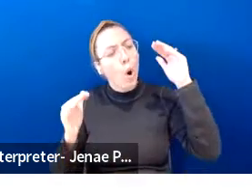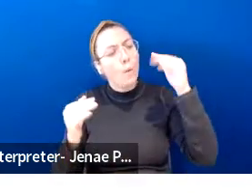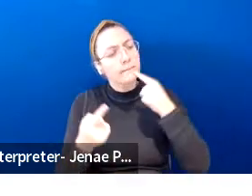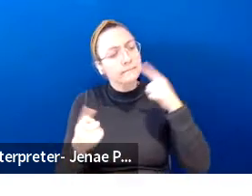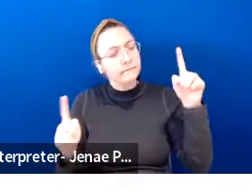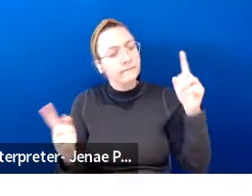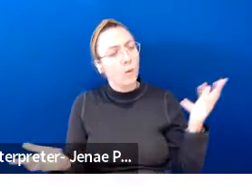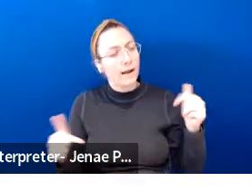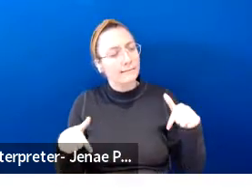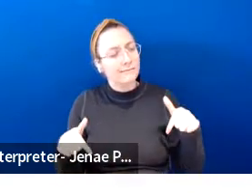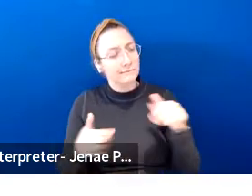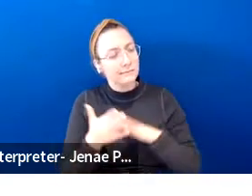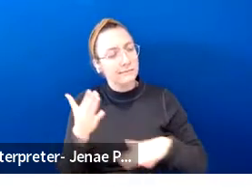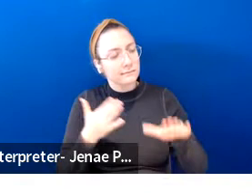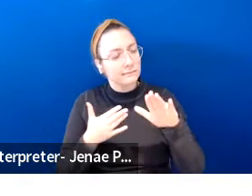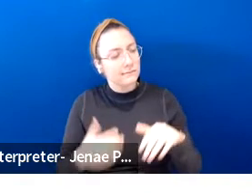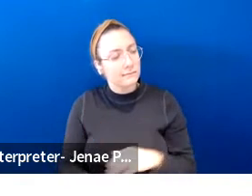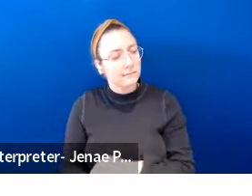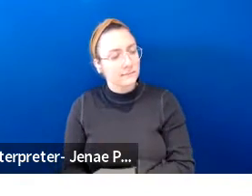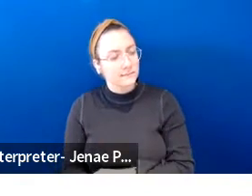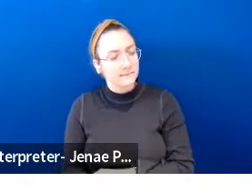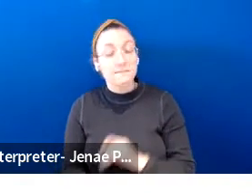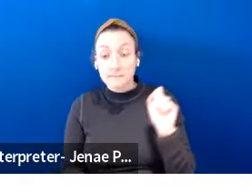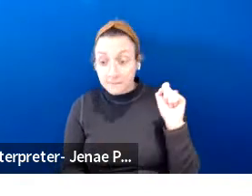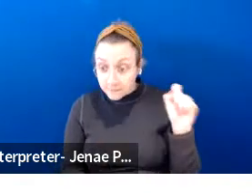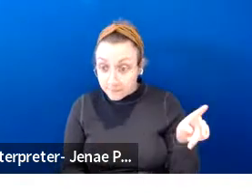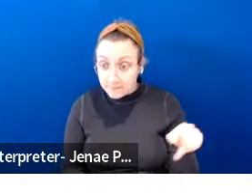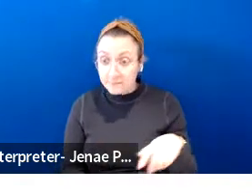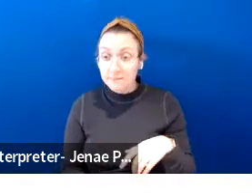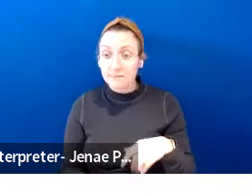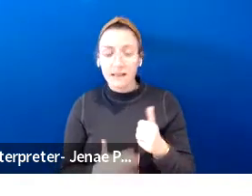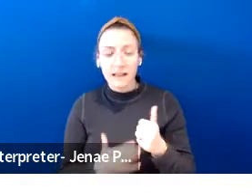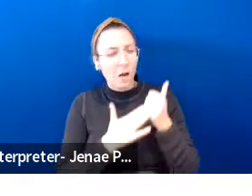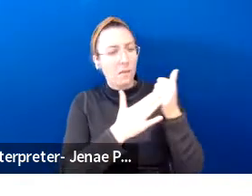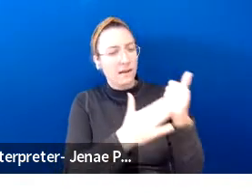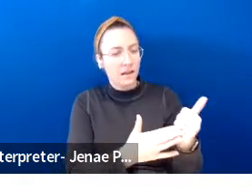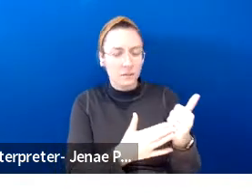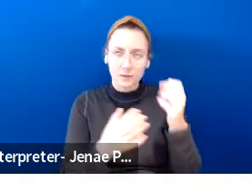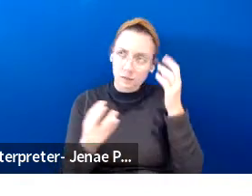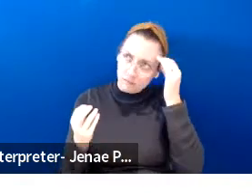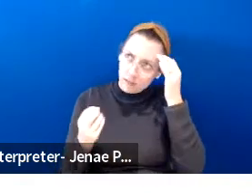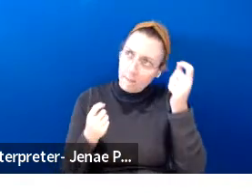No City or in college? And helping them sort of manage their goals, even if they don't know